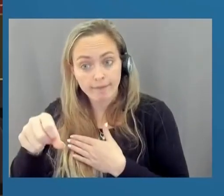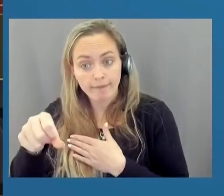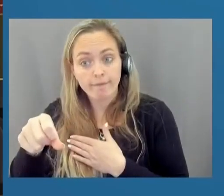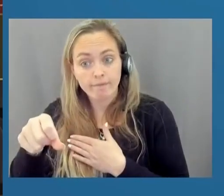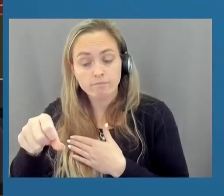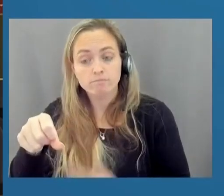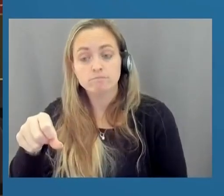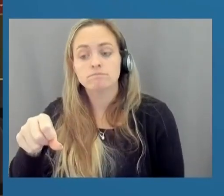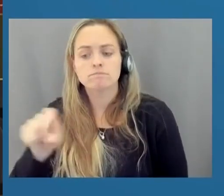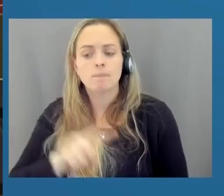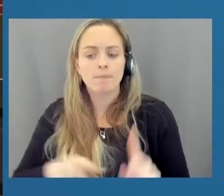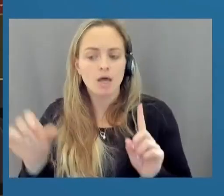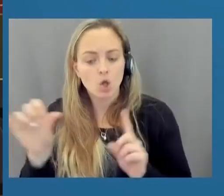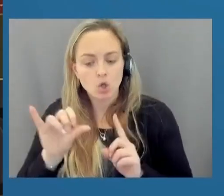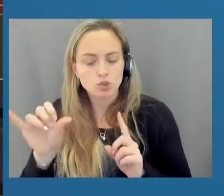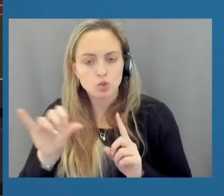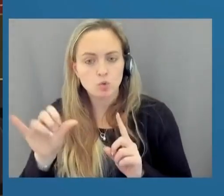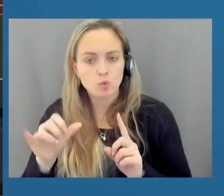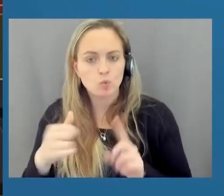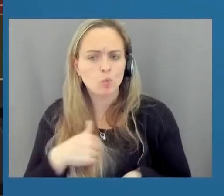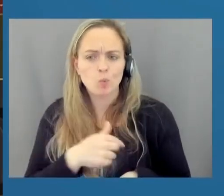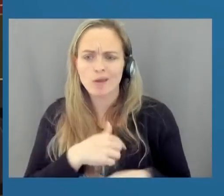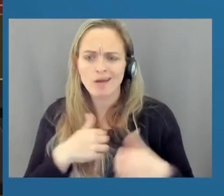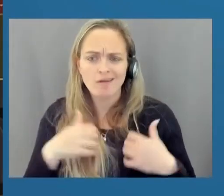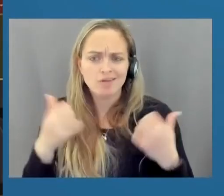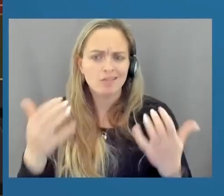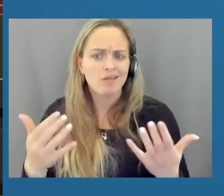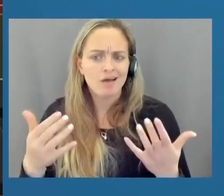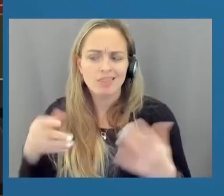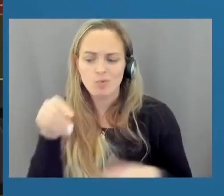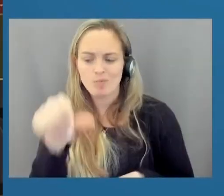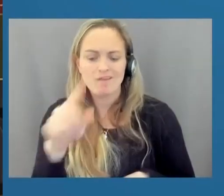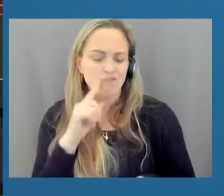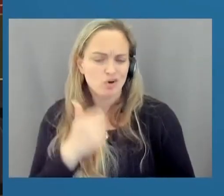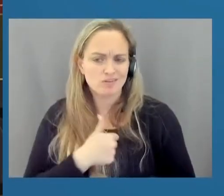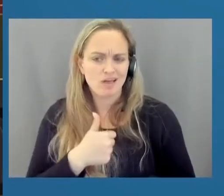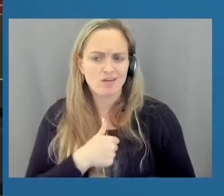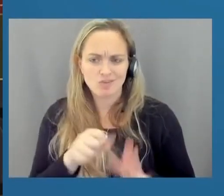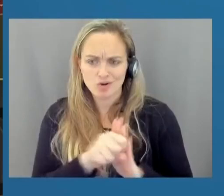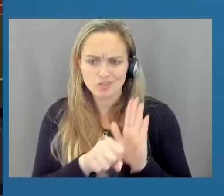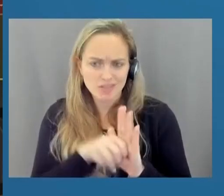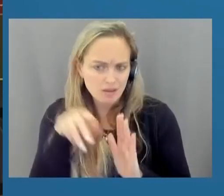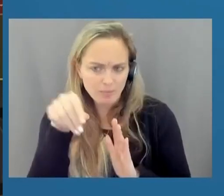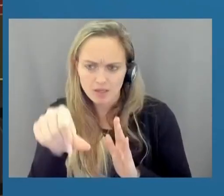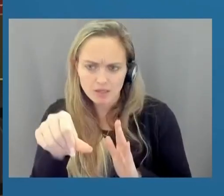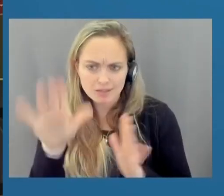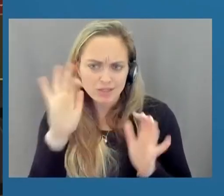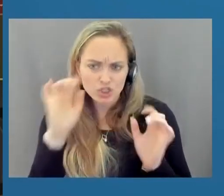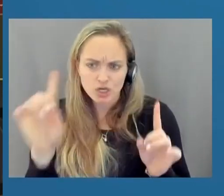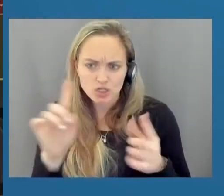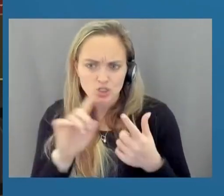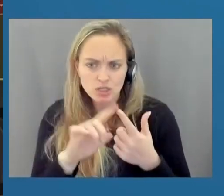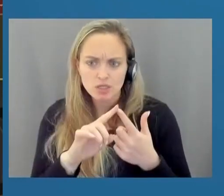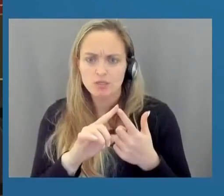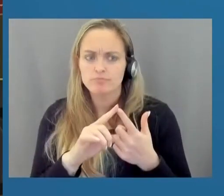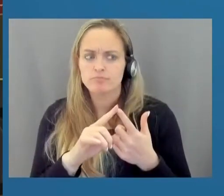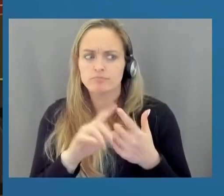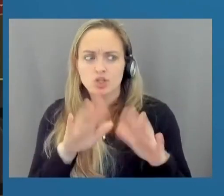but also, um, we also have a lot that we just fund ourselves. We have a lot of programs, education and childcare and